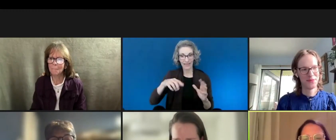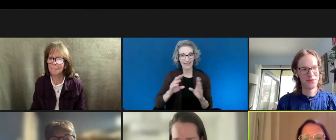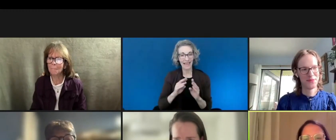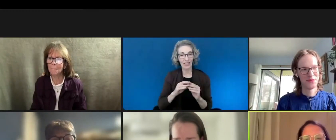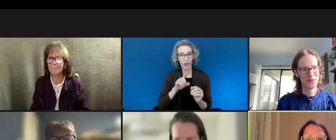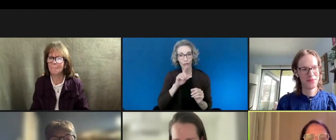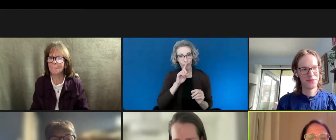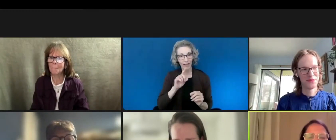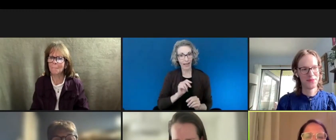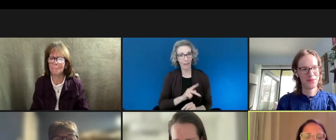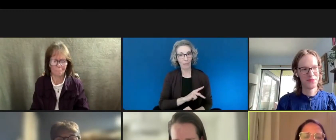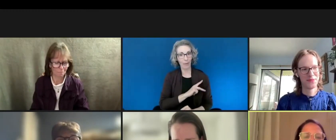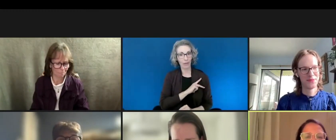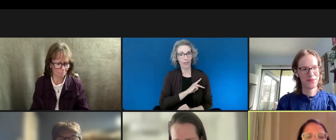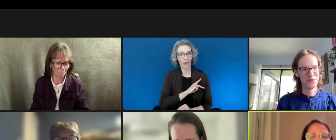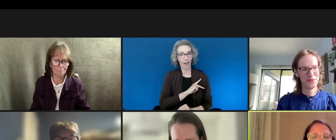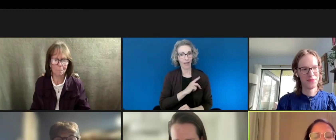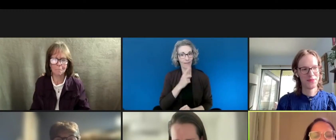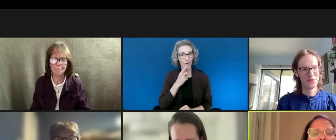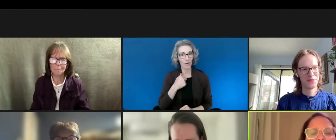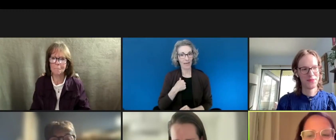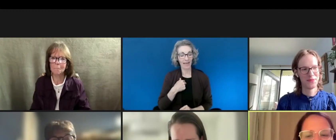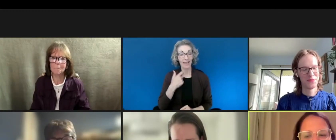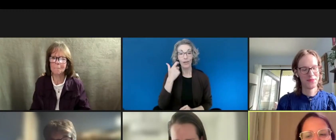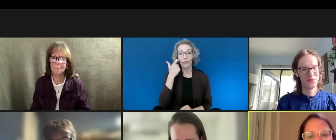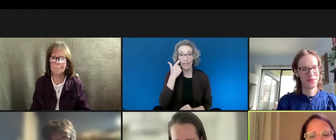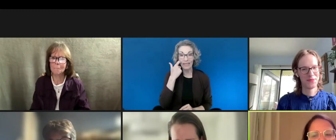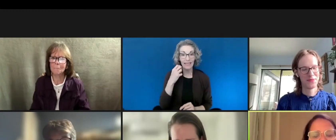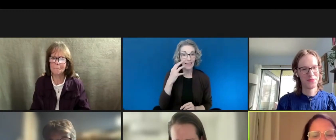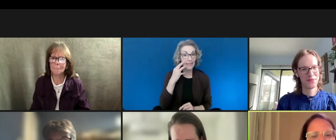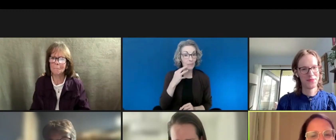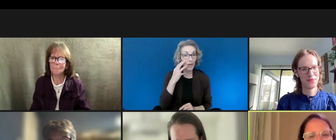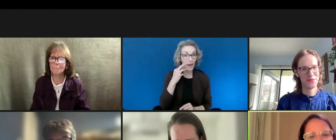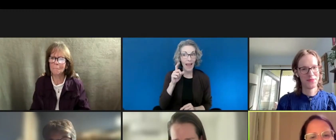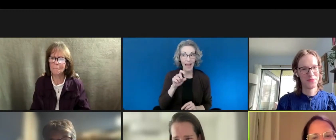I recently went through a period of time where I had to go to